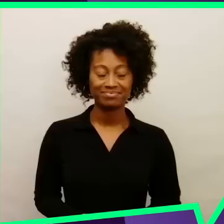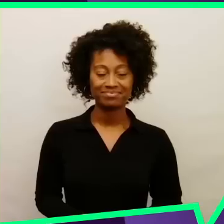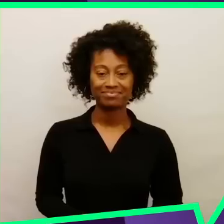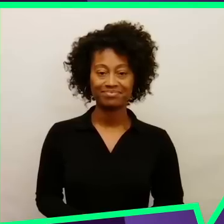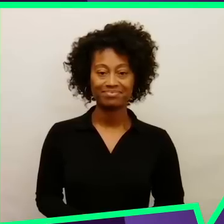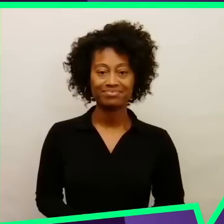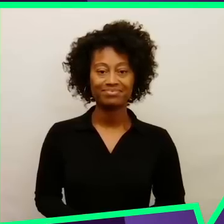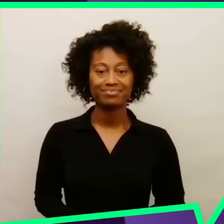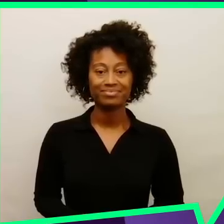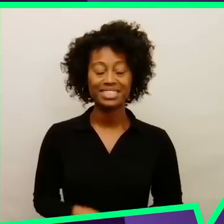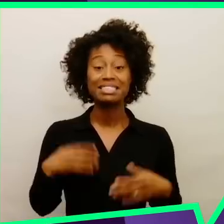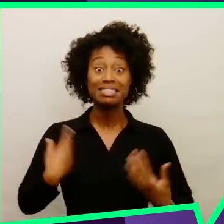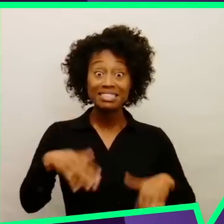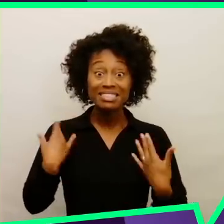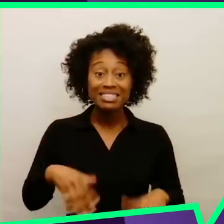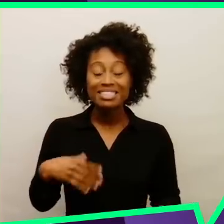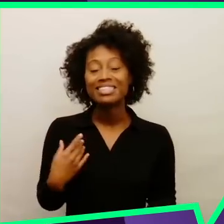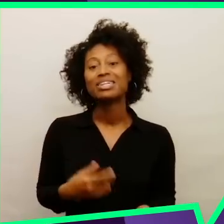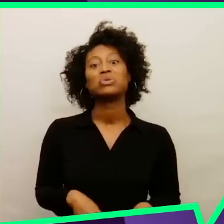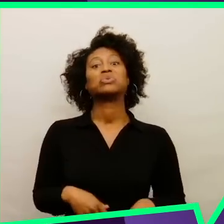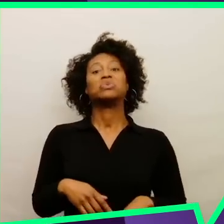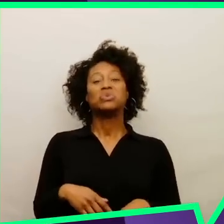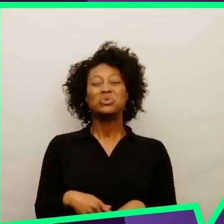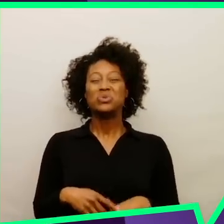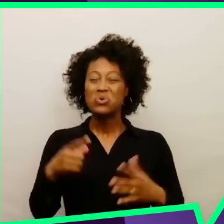Oh, look at that wonderful goal. KATE YEAGER: